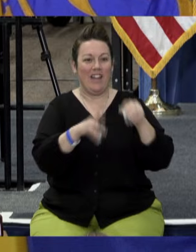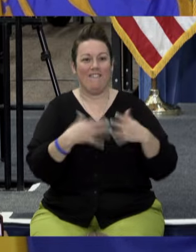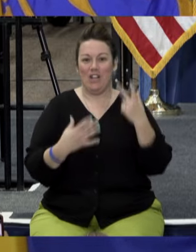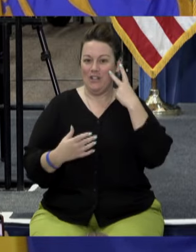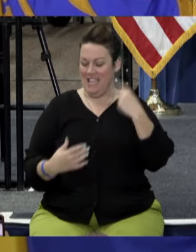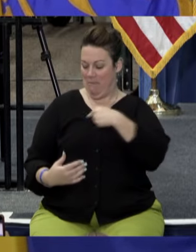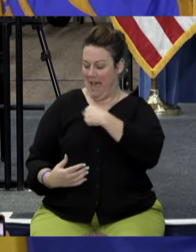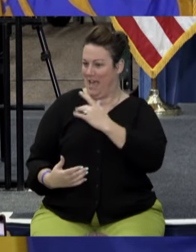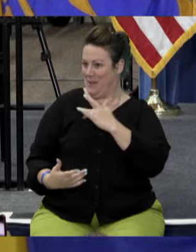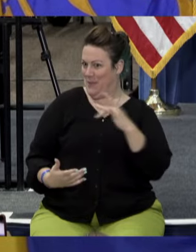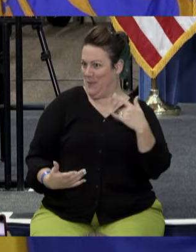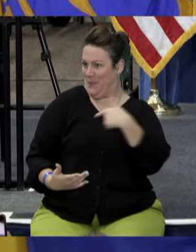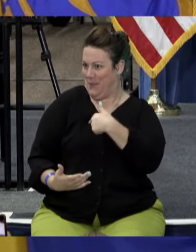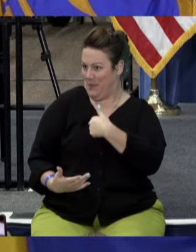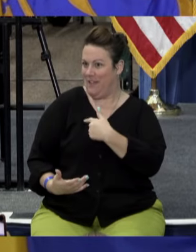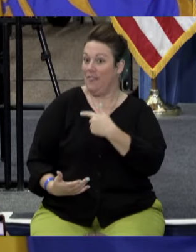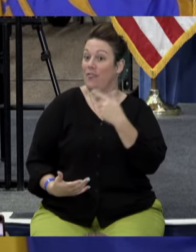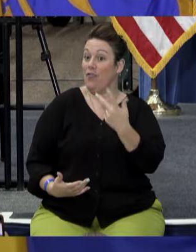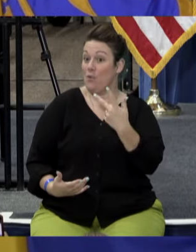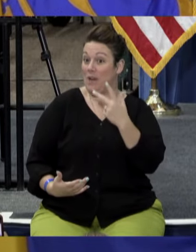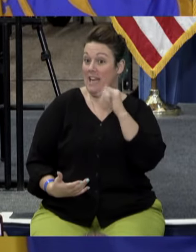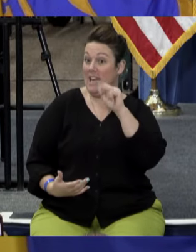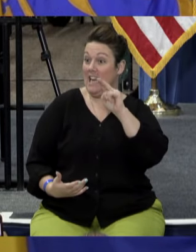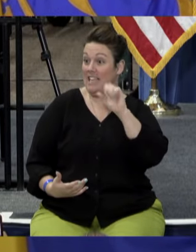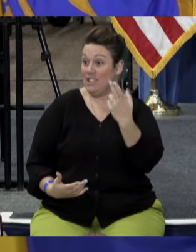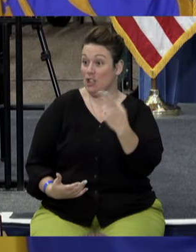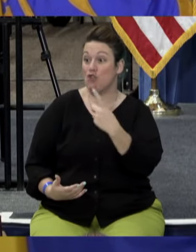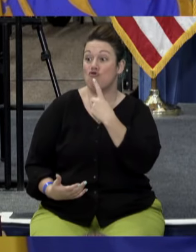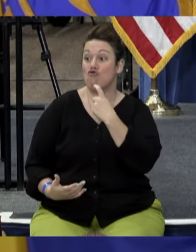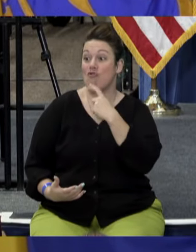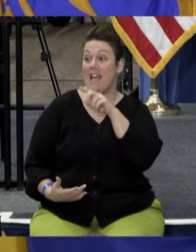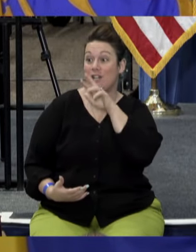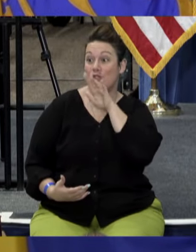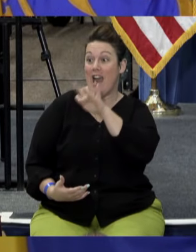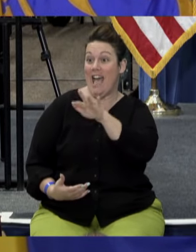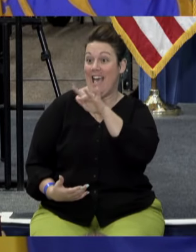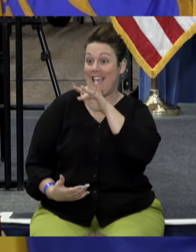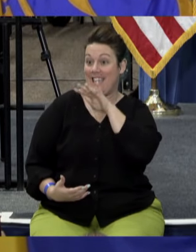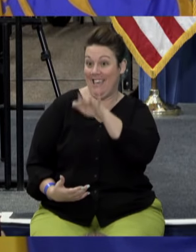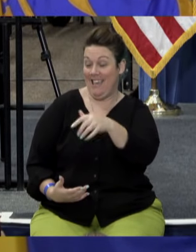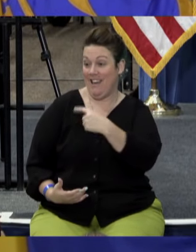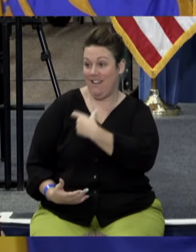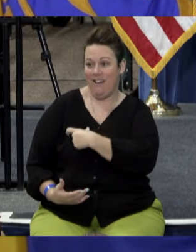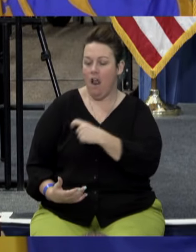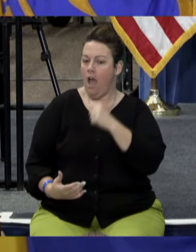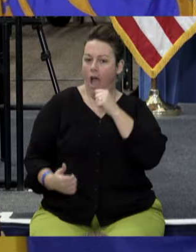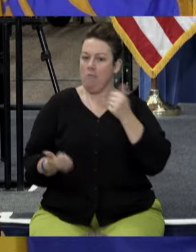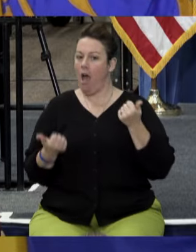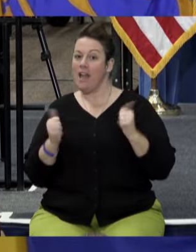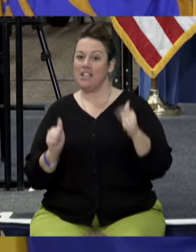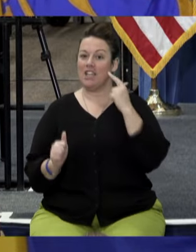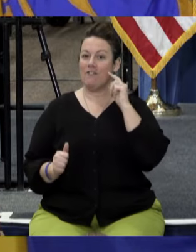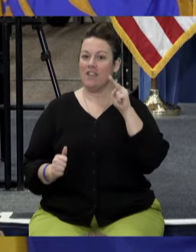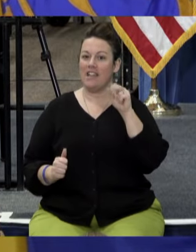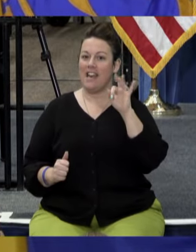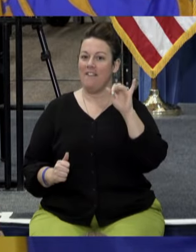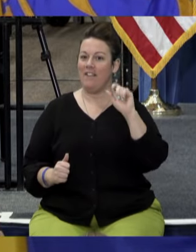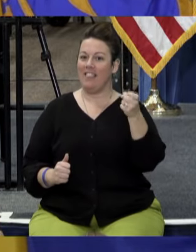This is a three inch red dragon. Now I'm not auditioning for that Netflix show, Bling Empire.